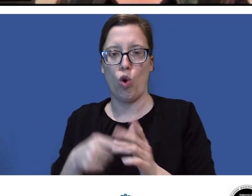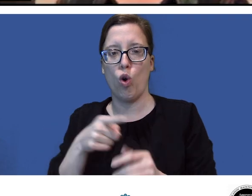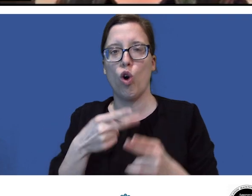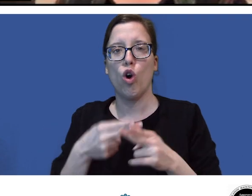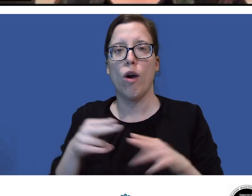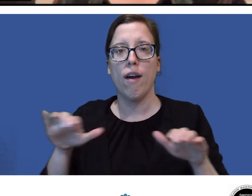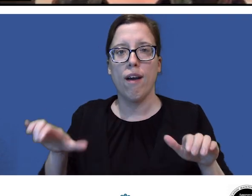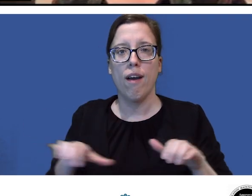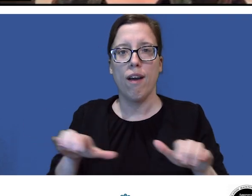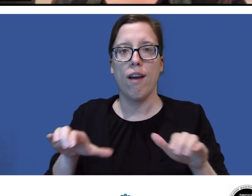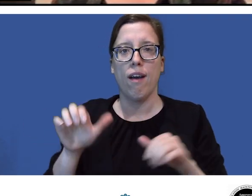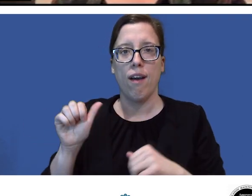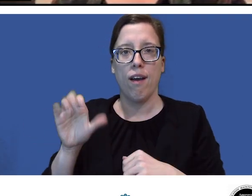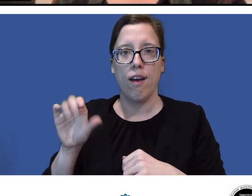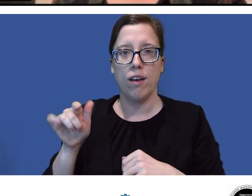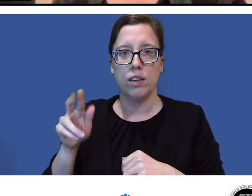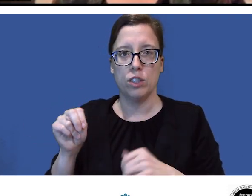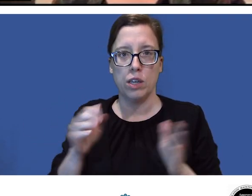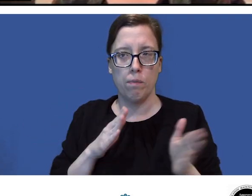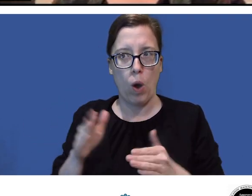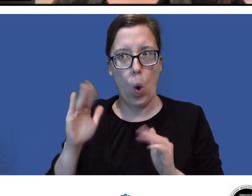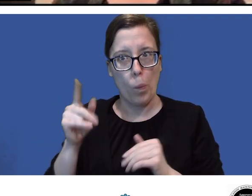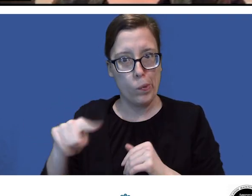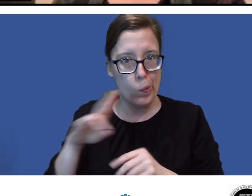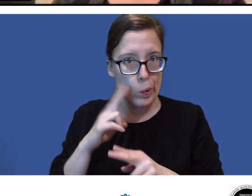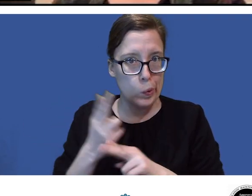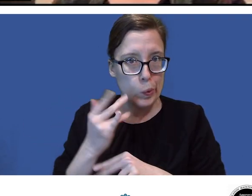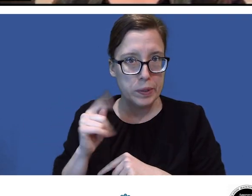and there's a document called Communication Reminders that